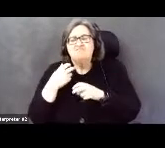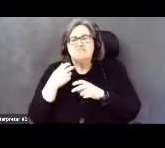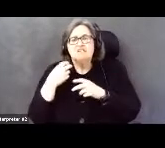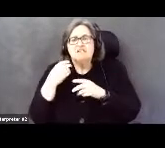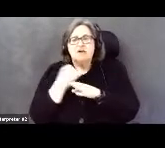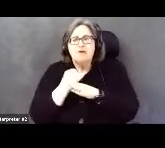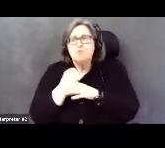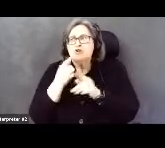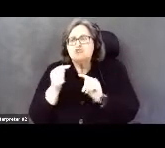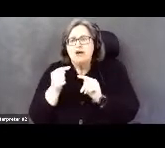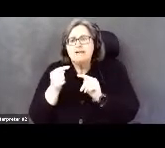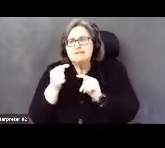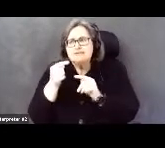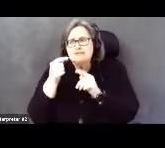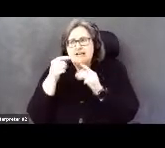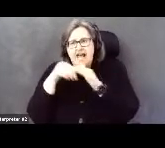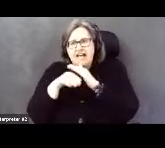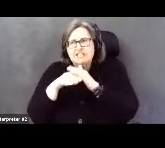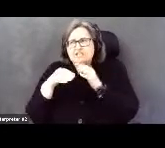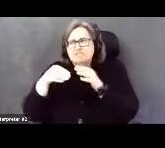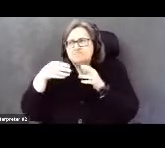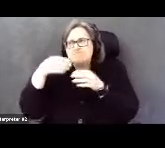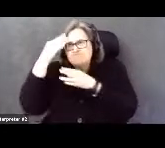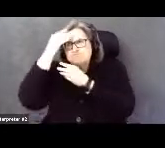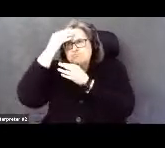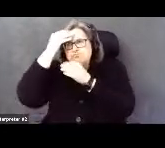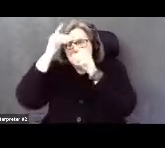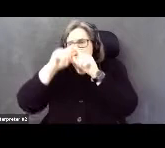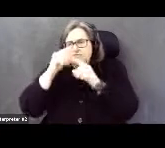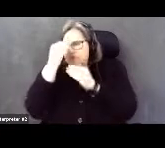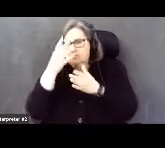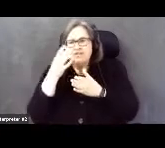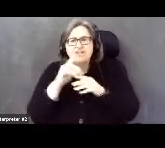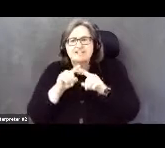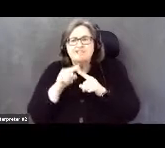all of the different information processing systems that they ordinarily would have. Next